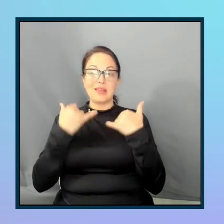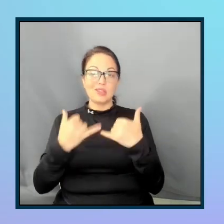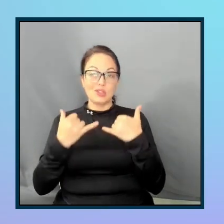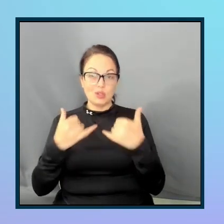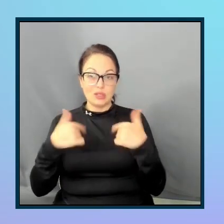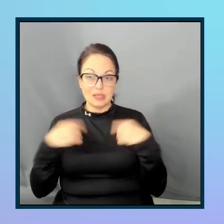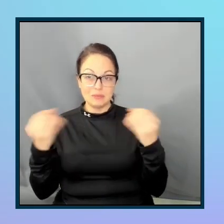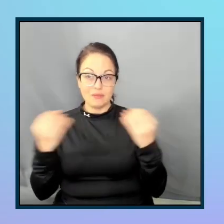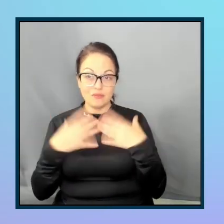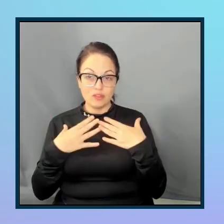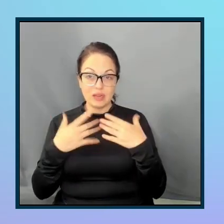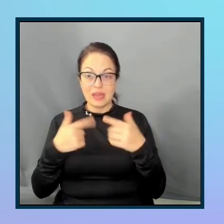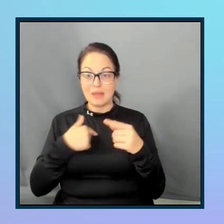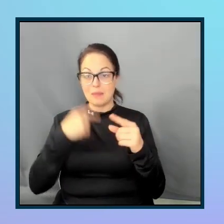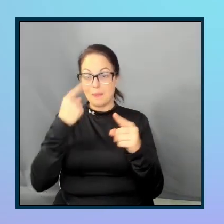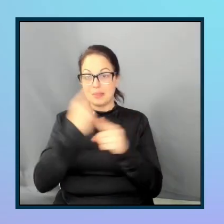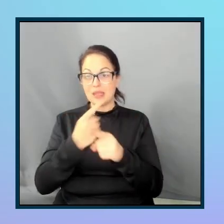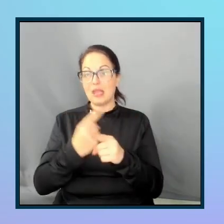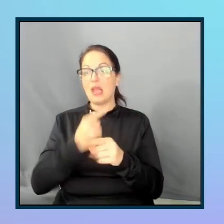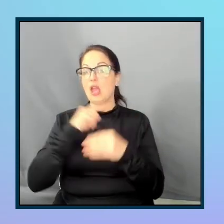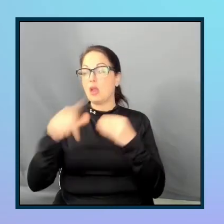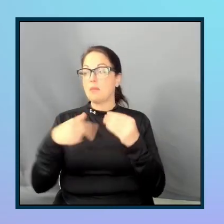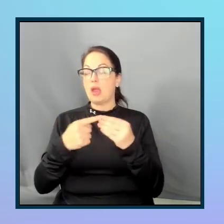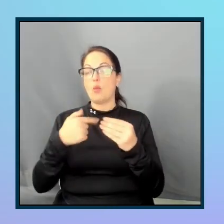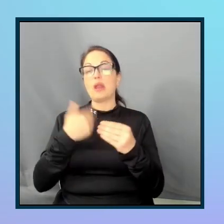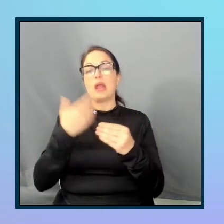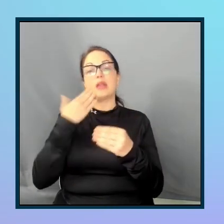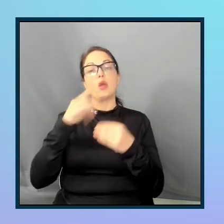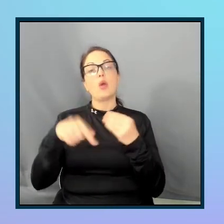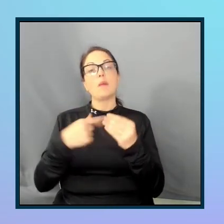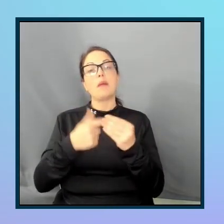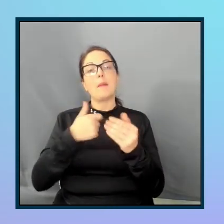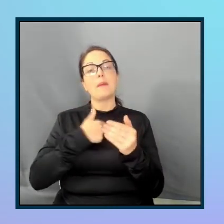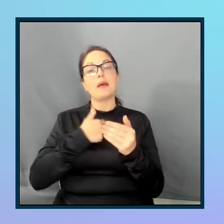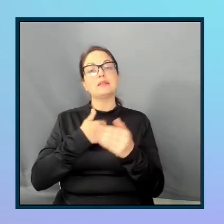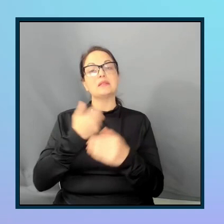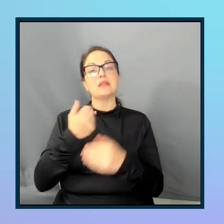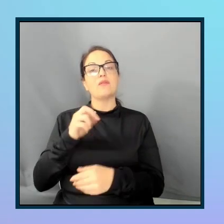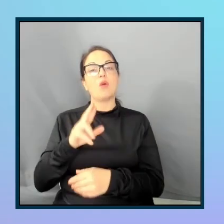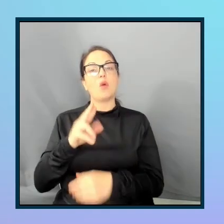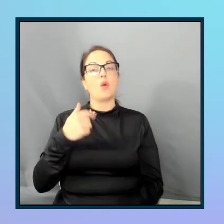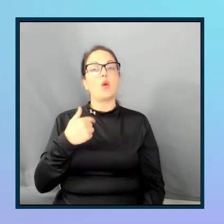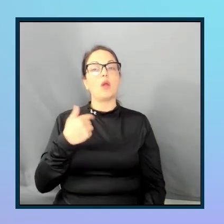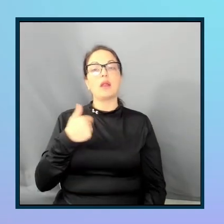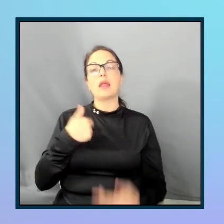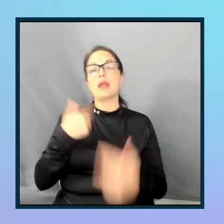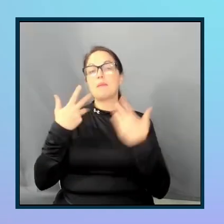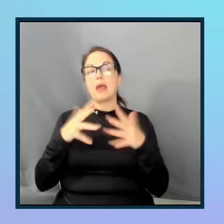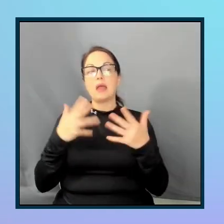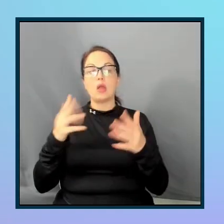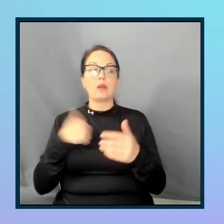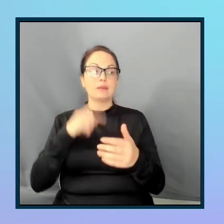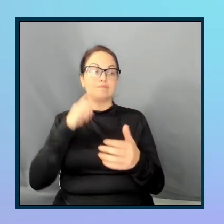"Am I being accurate about what I know about myself?" Or "Am I already buying into the preconceived notions